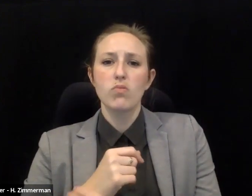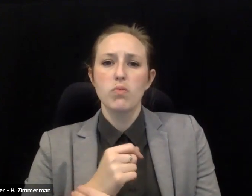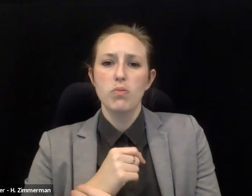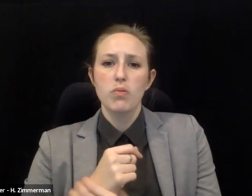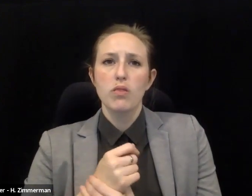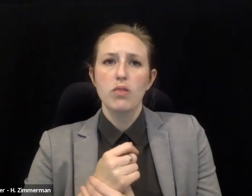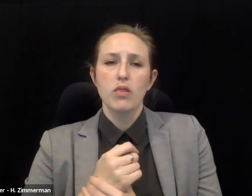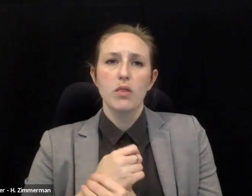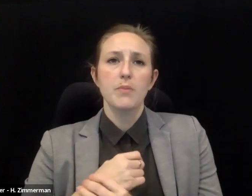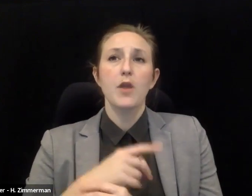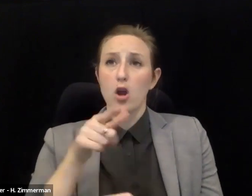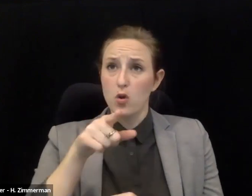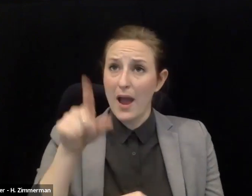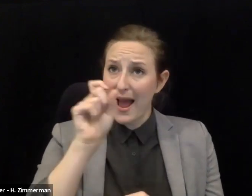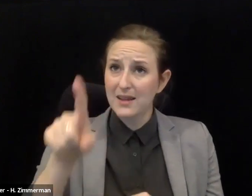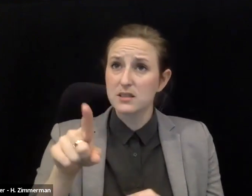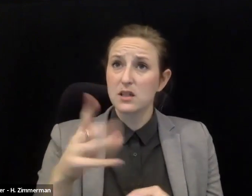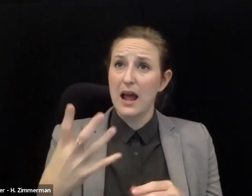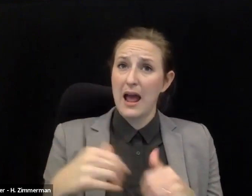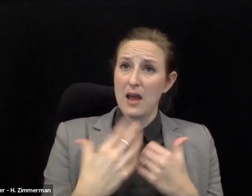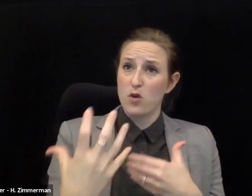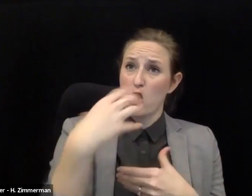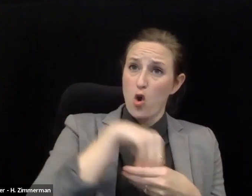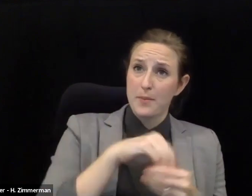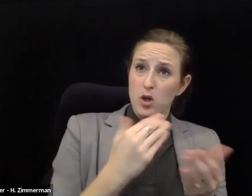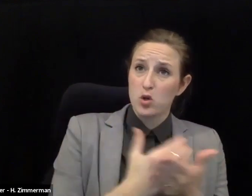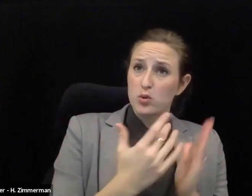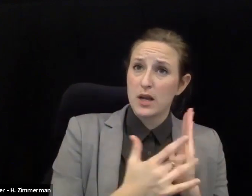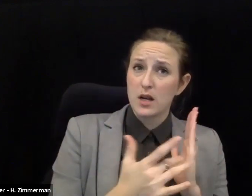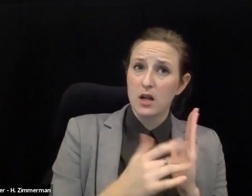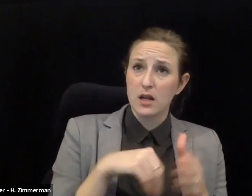about are we going to incorporate new technology in our program?